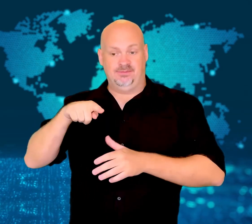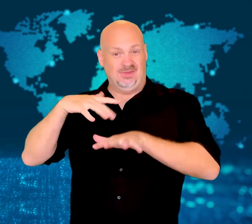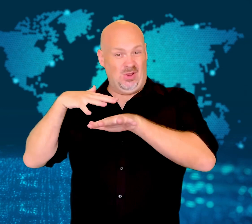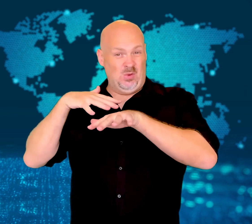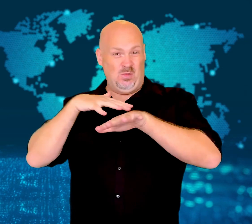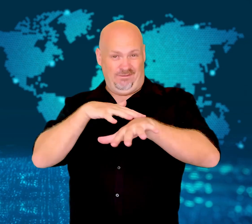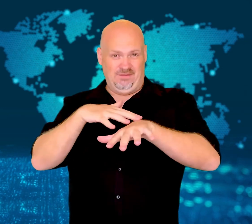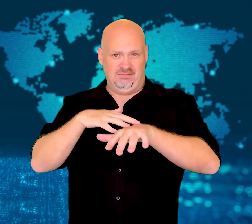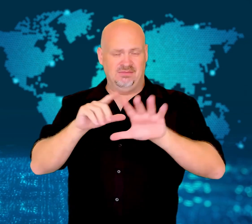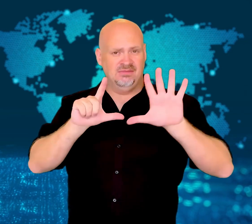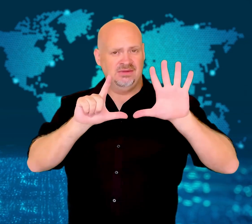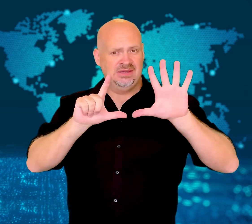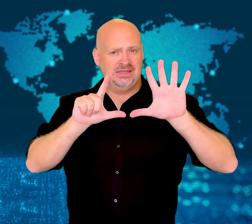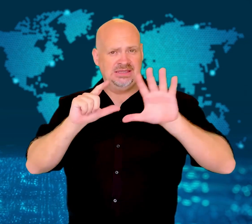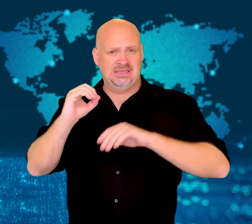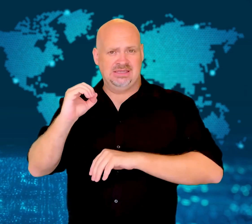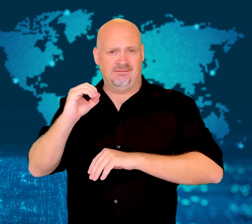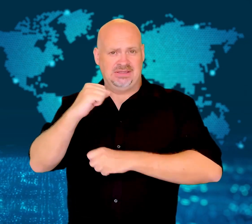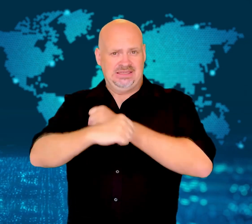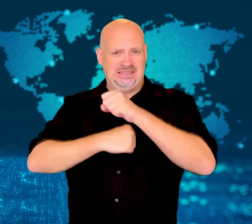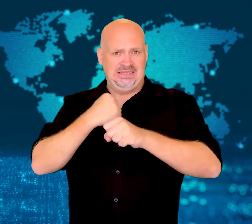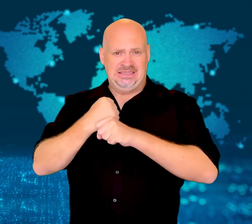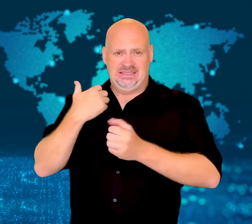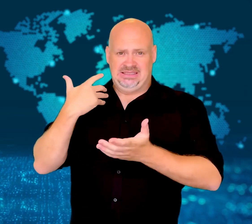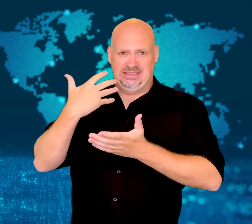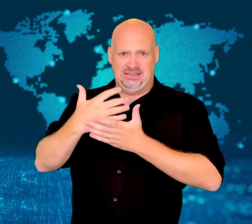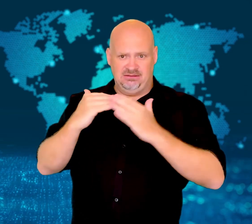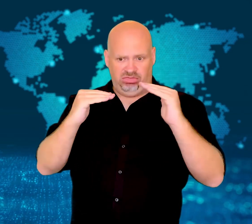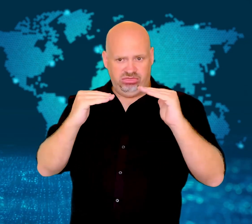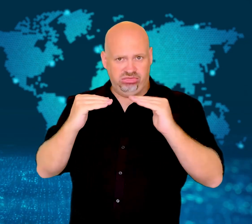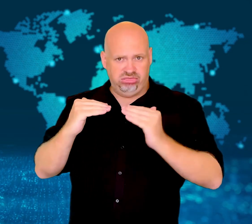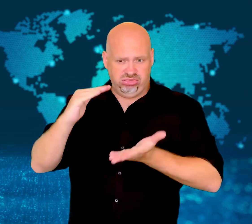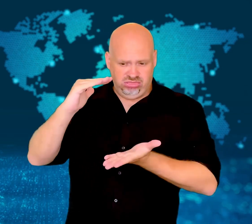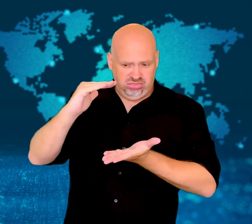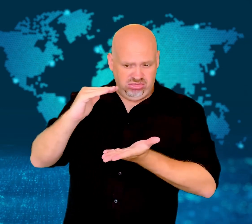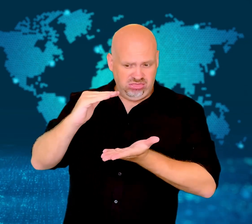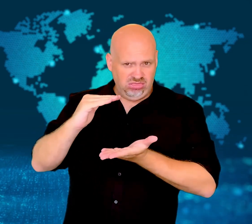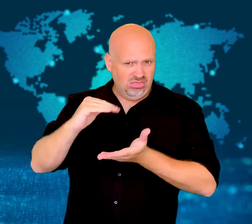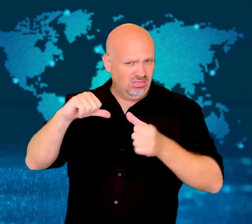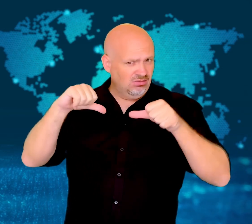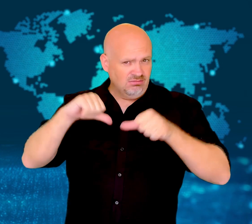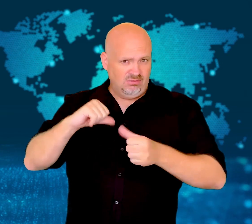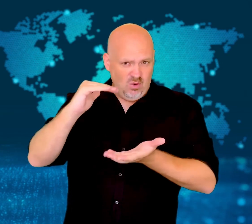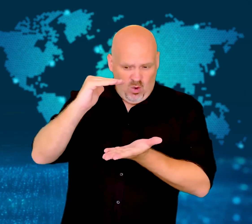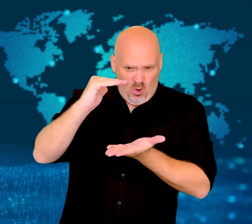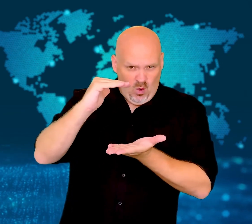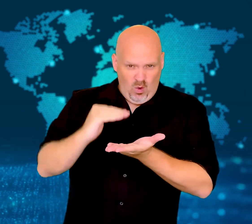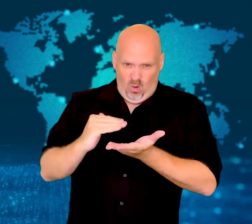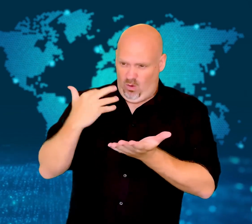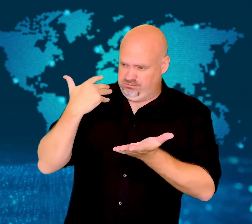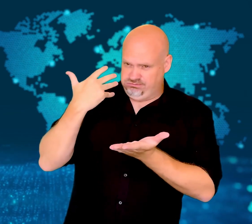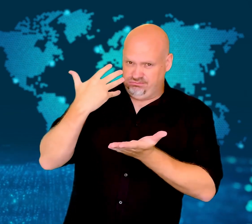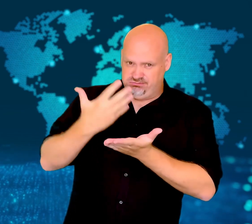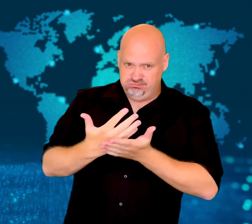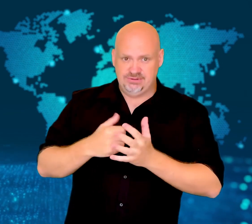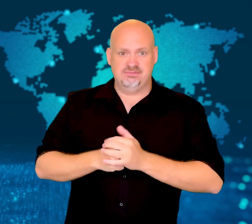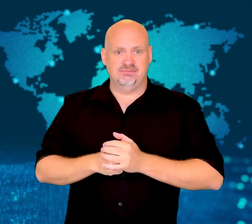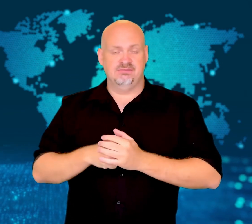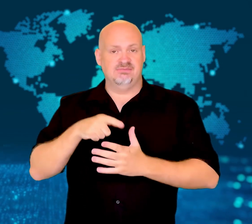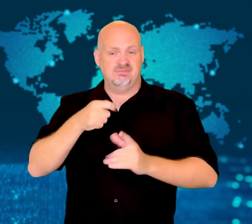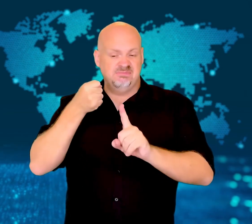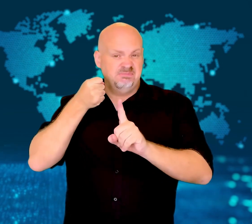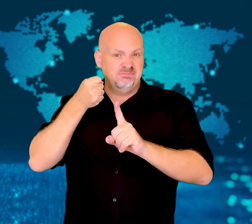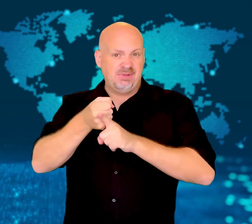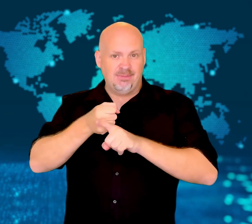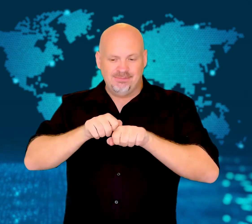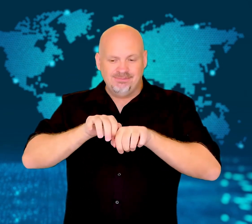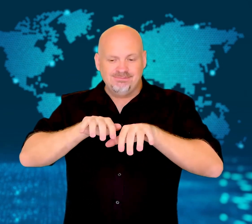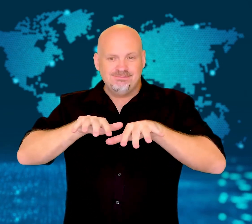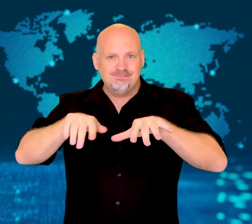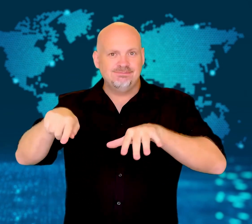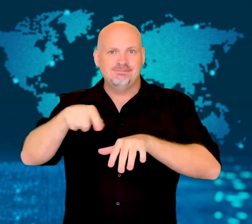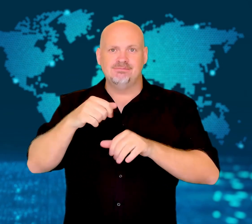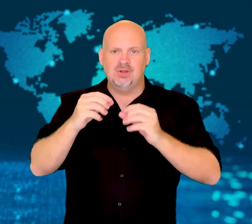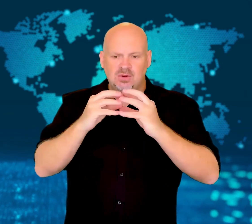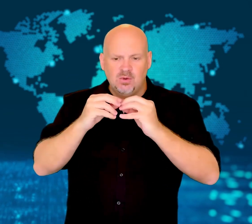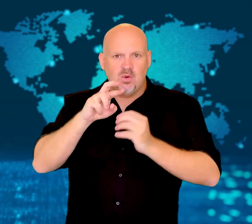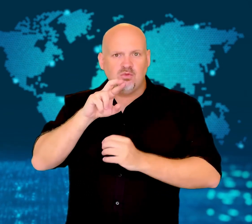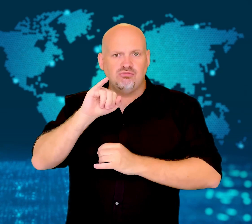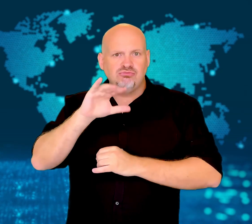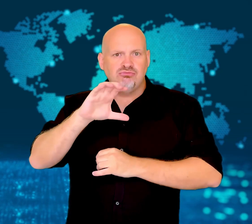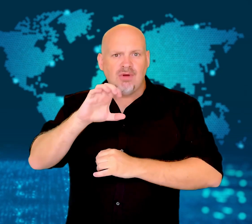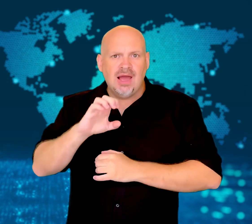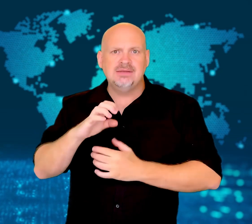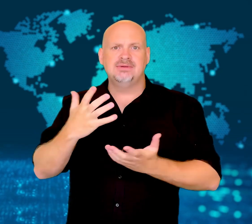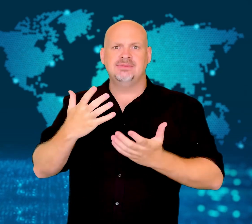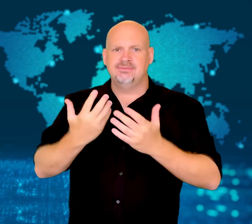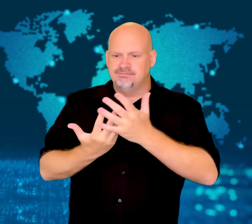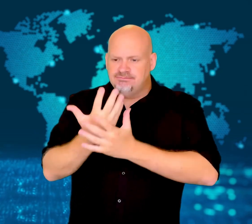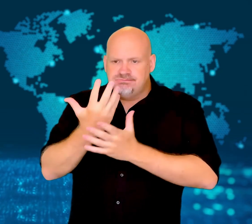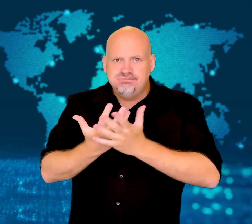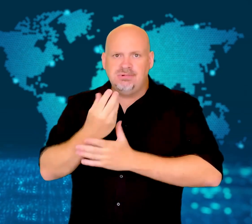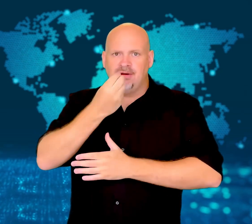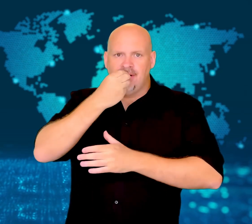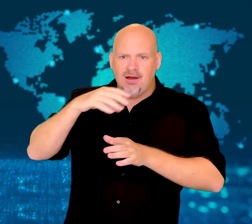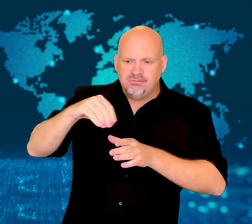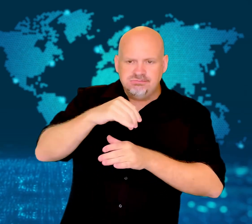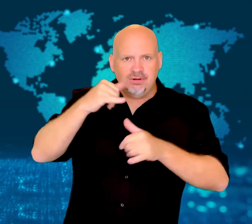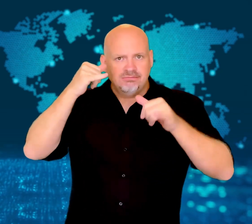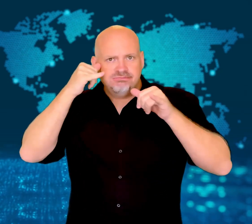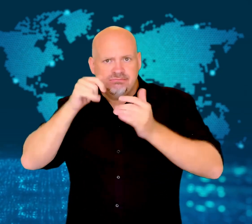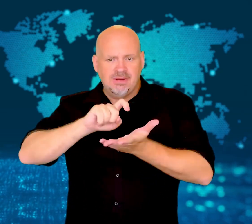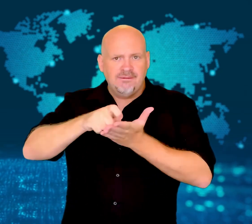The river is at its lowest level in around 70 years, impacting